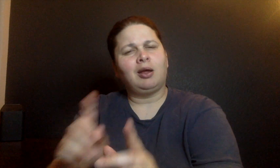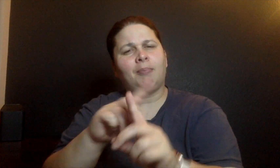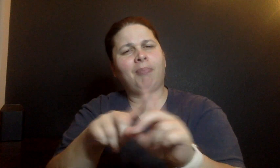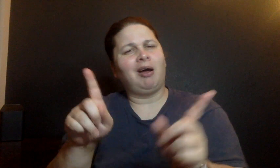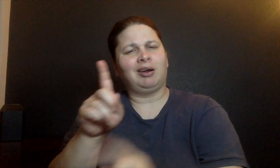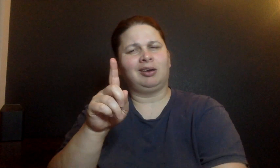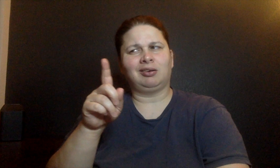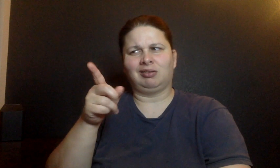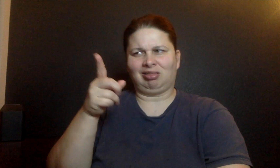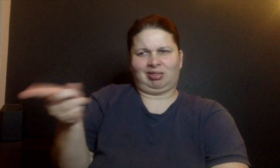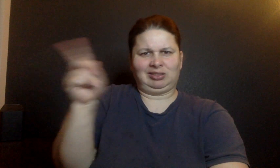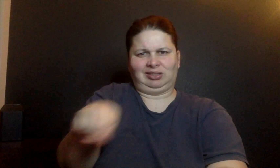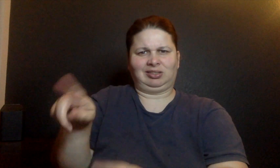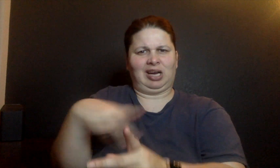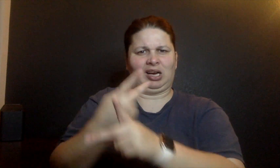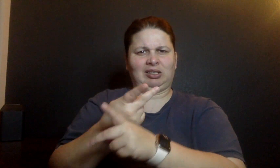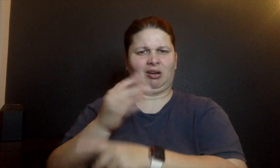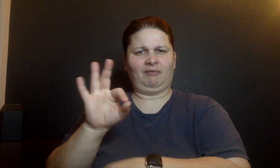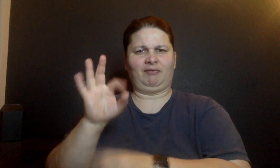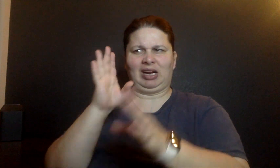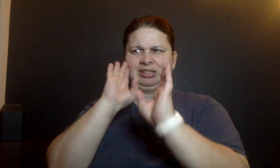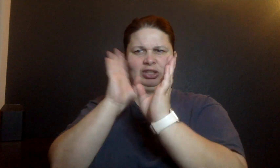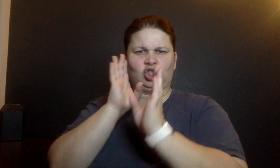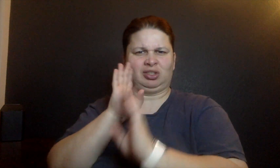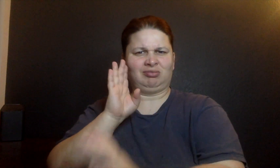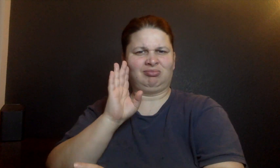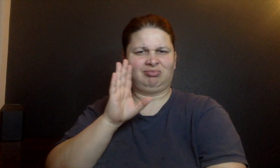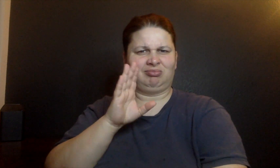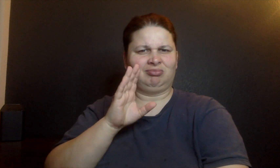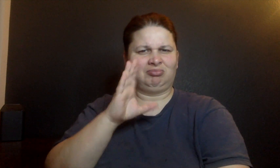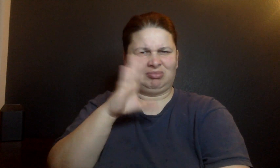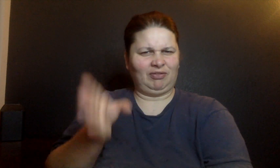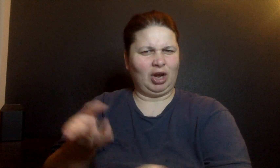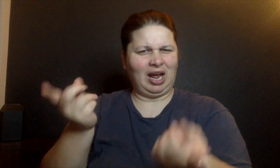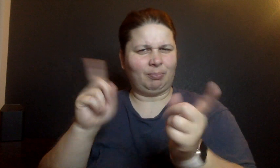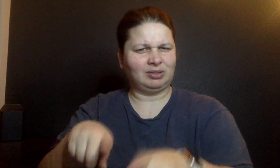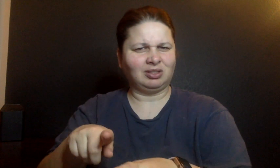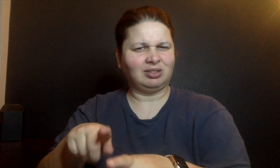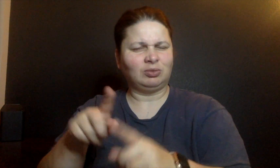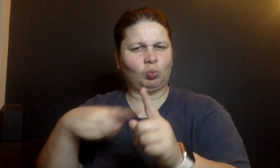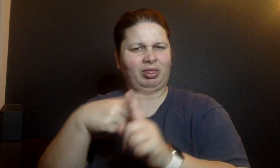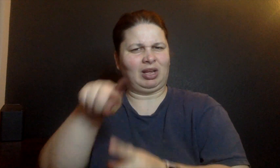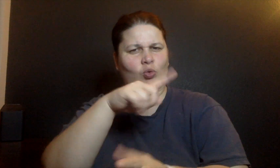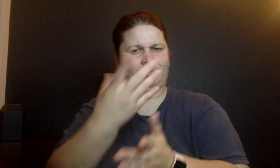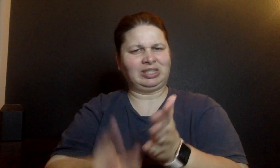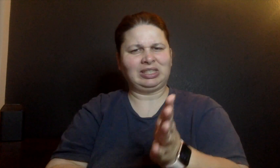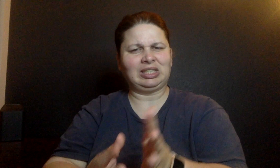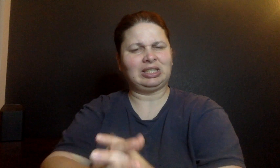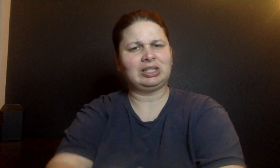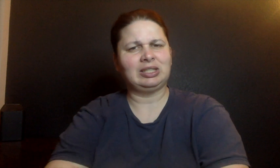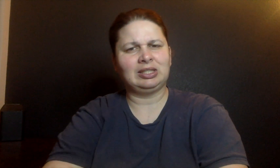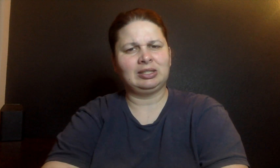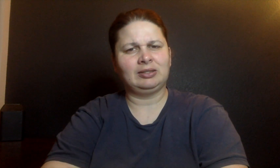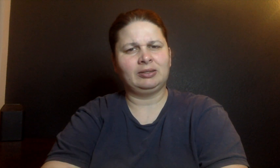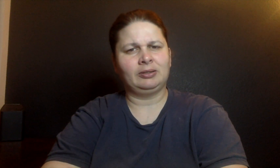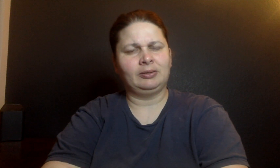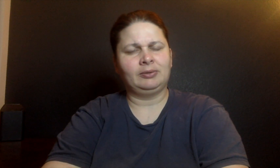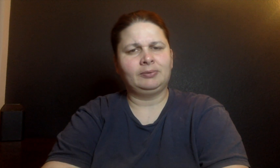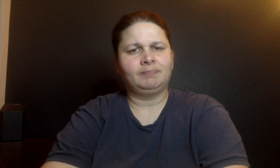BUT... this kind of attention (media etc) never happens when they go missing.